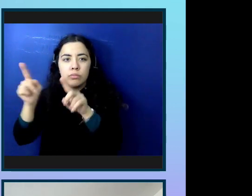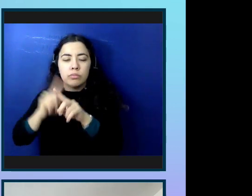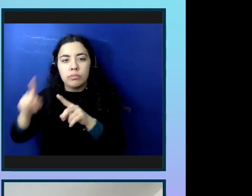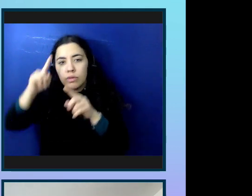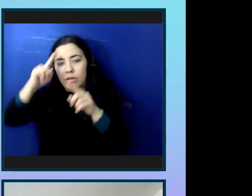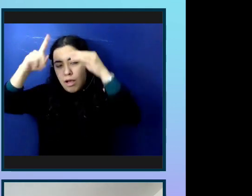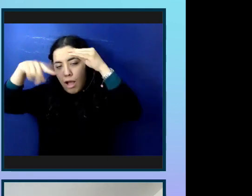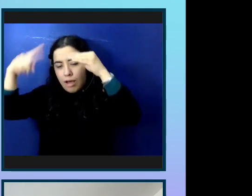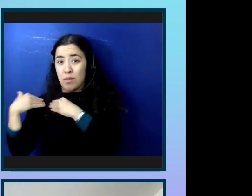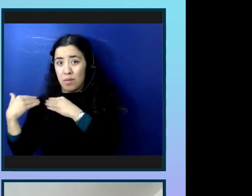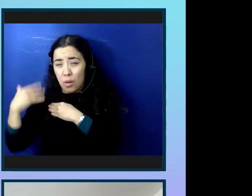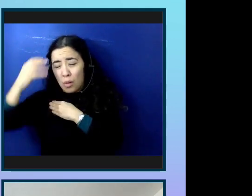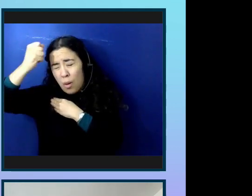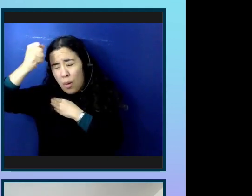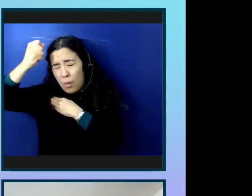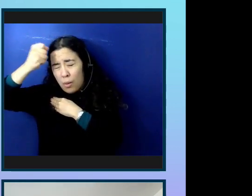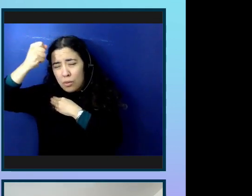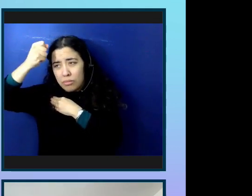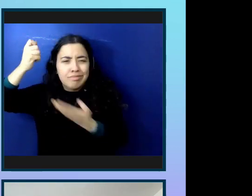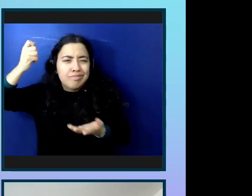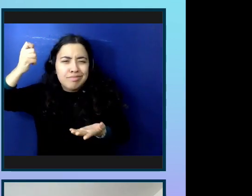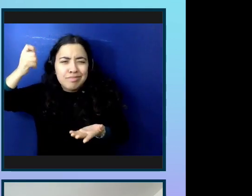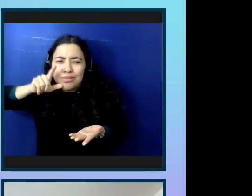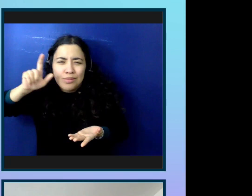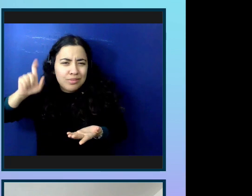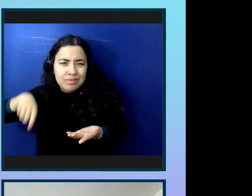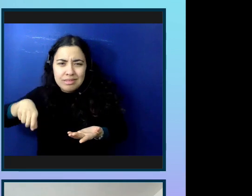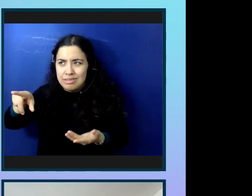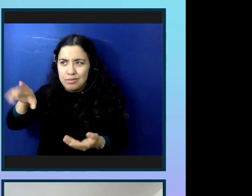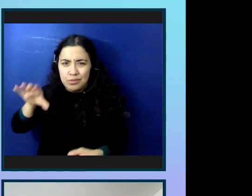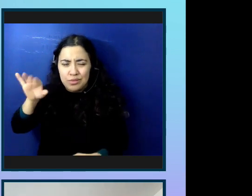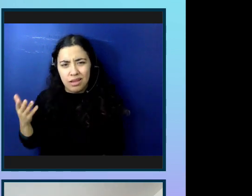when it is completely unnecessary for them to do so. I think there are very few situations